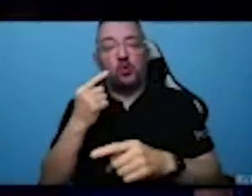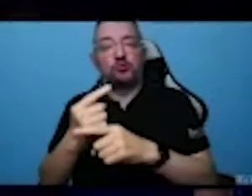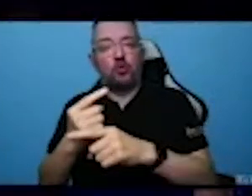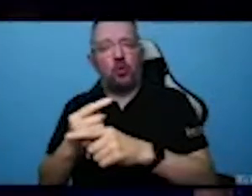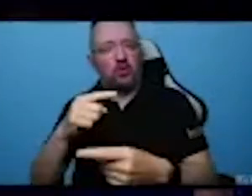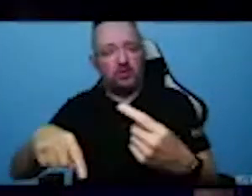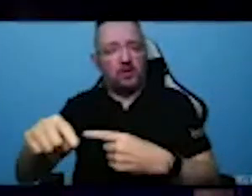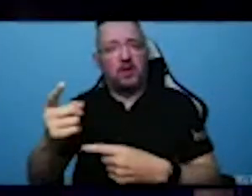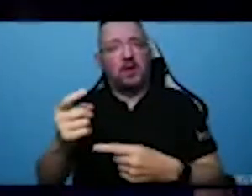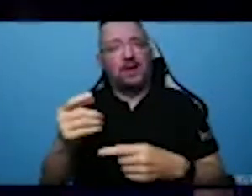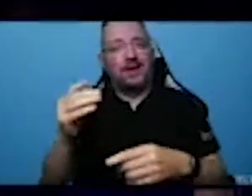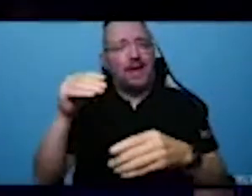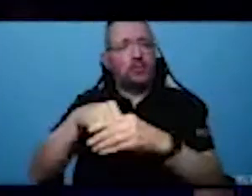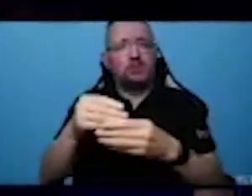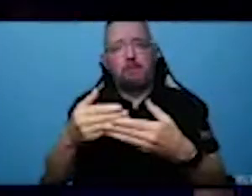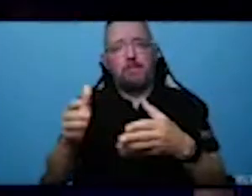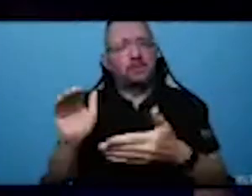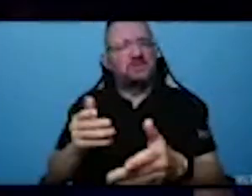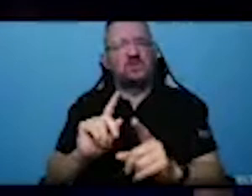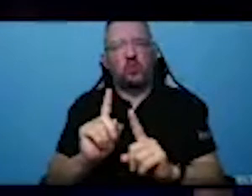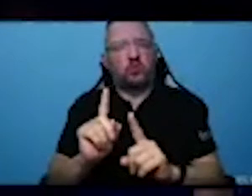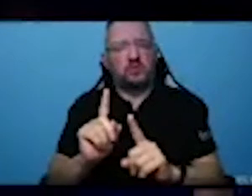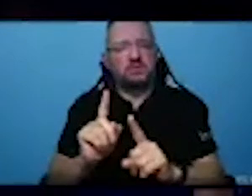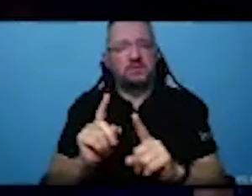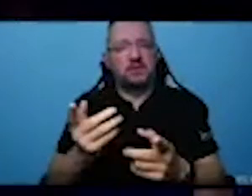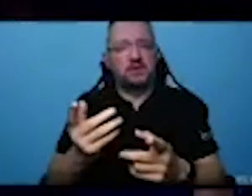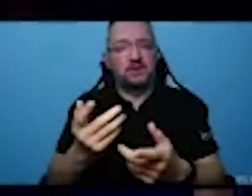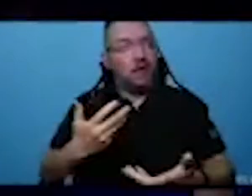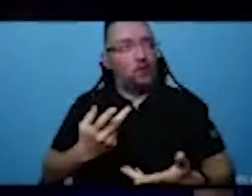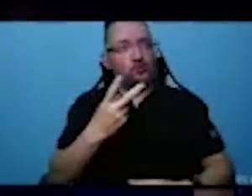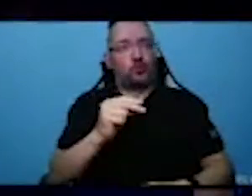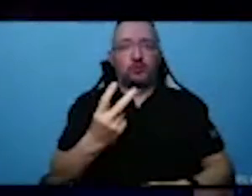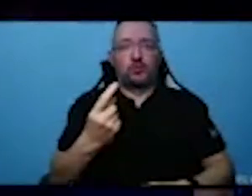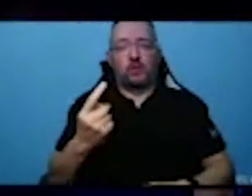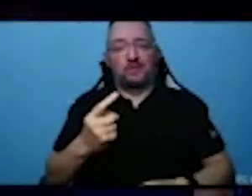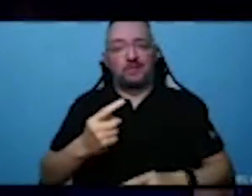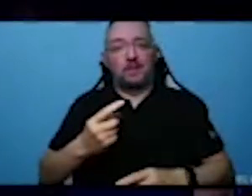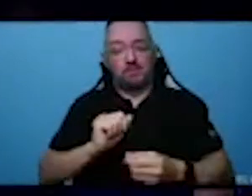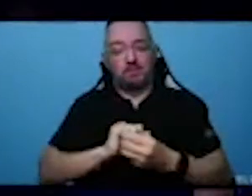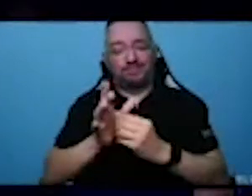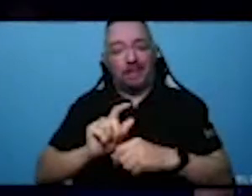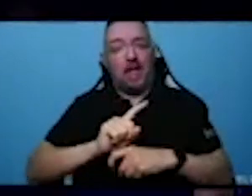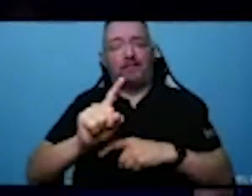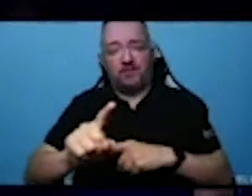Scotland today, in 2021, post-pandemic? Five key themes emerged, many of